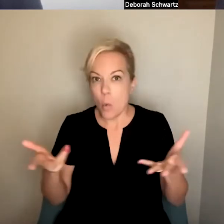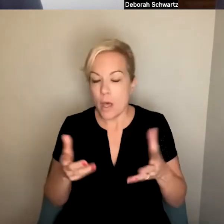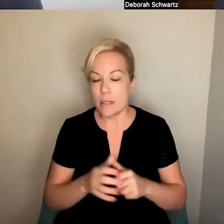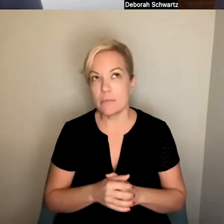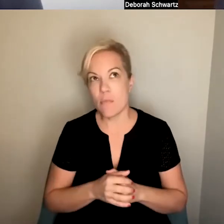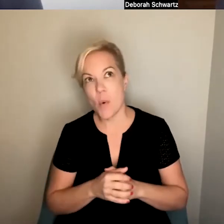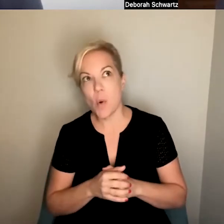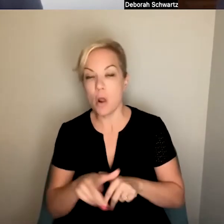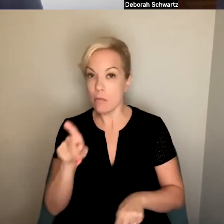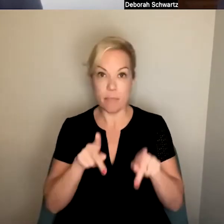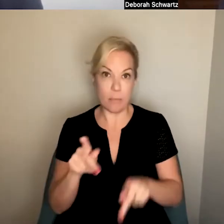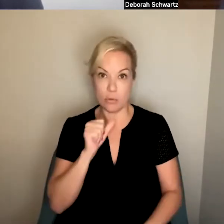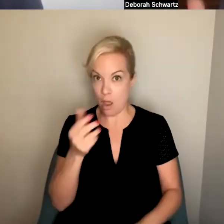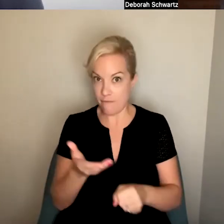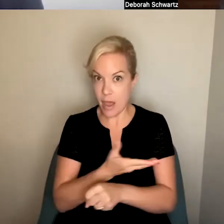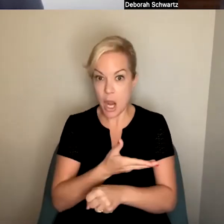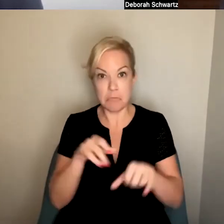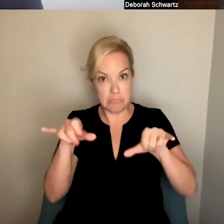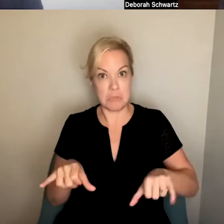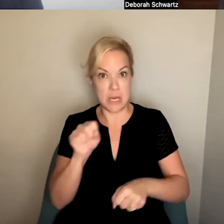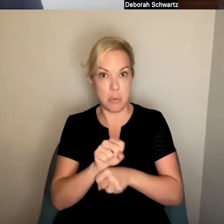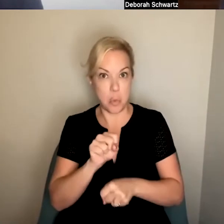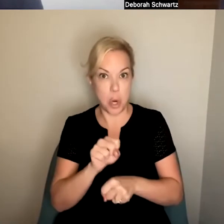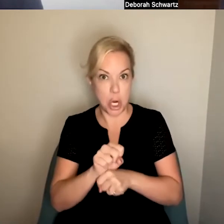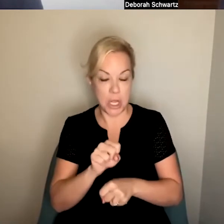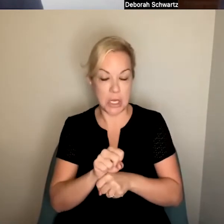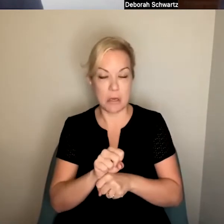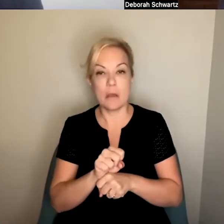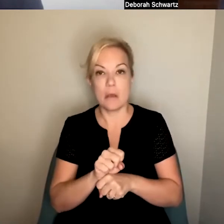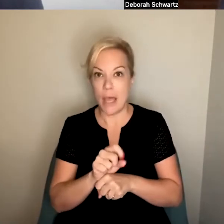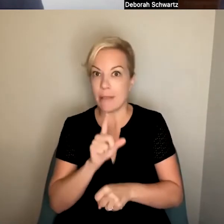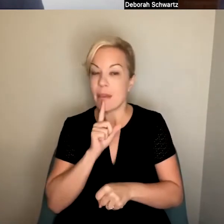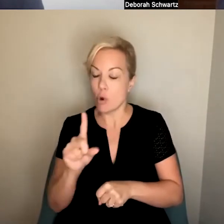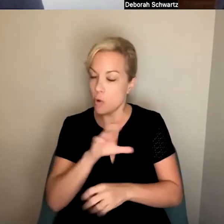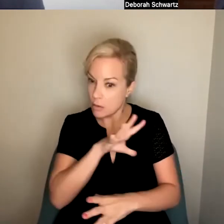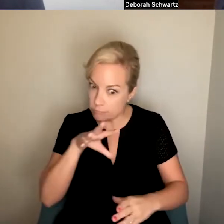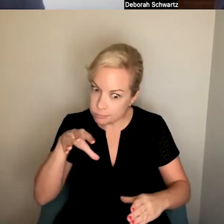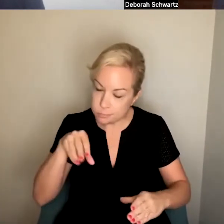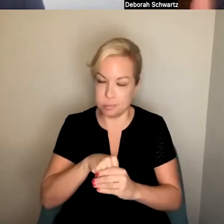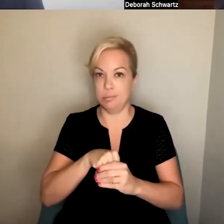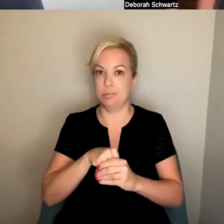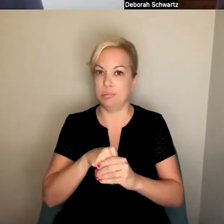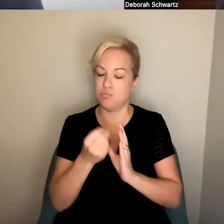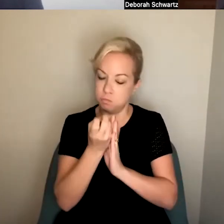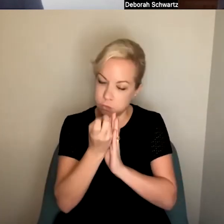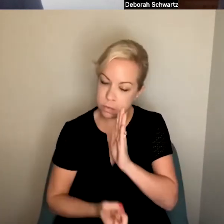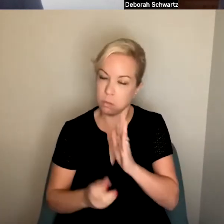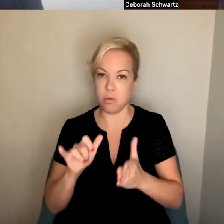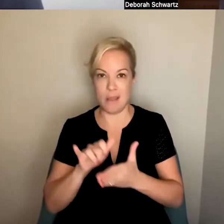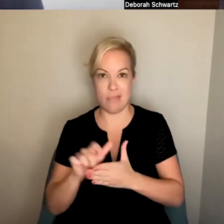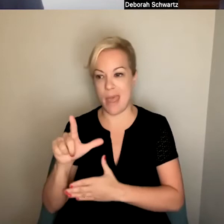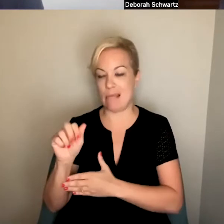kept their jobs, who were very active in that in that labor strike and in that activity and, and